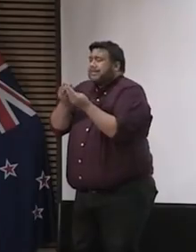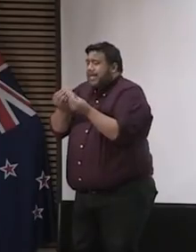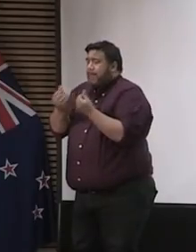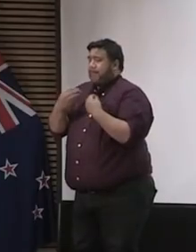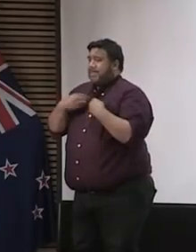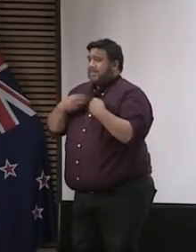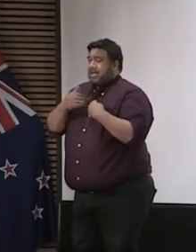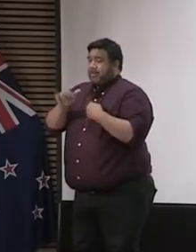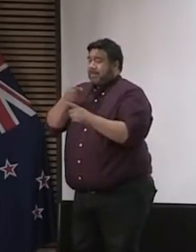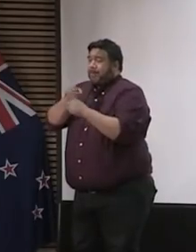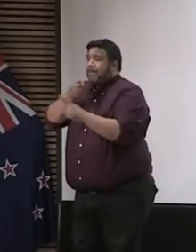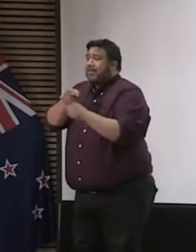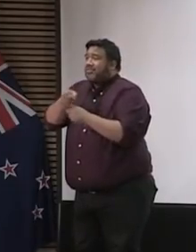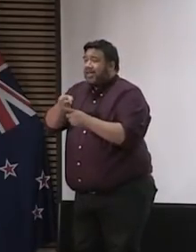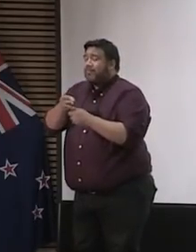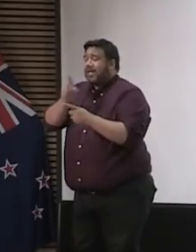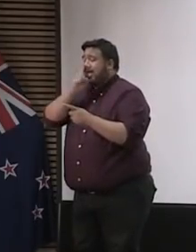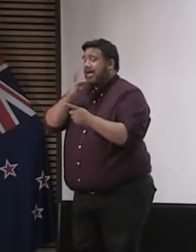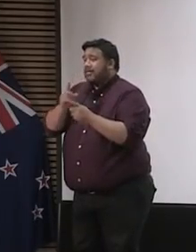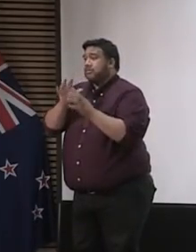There are a numberof variables that would makethat hard.